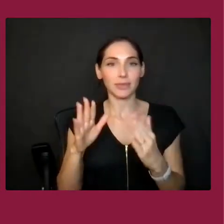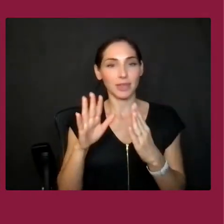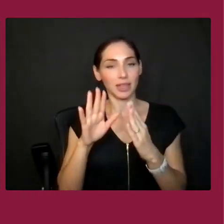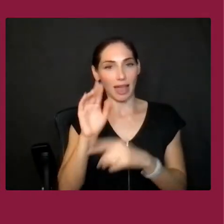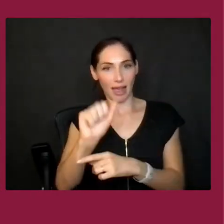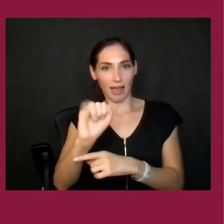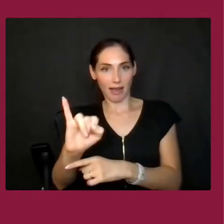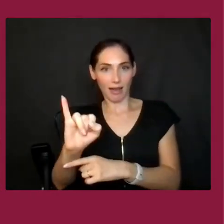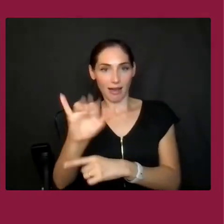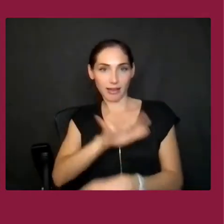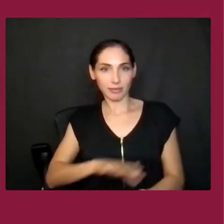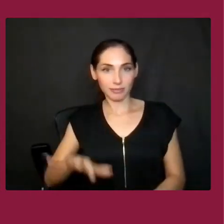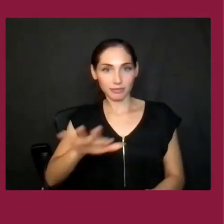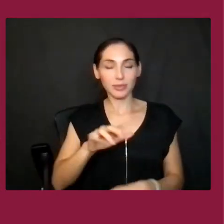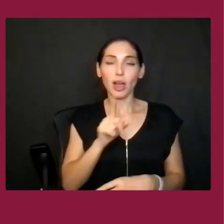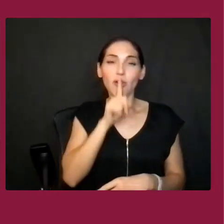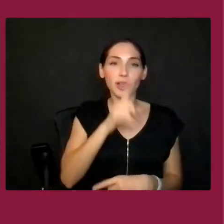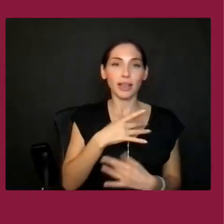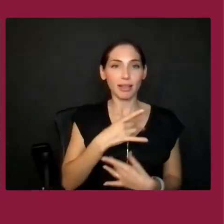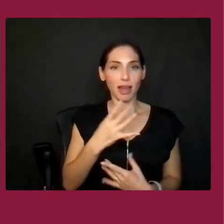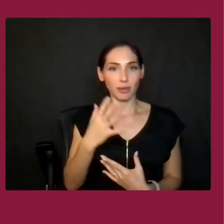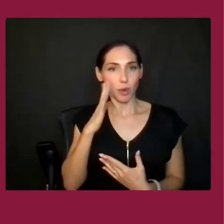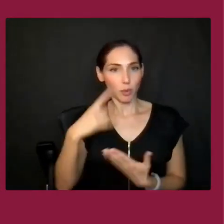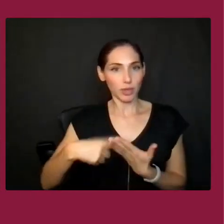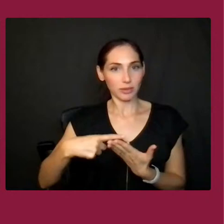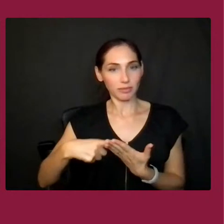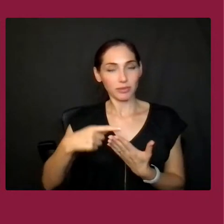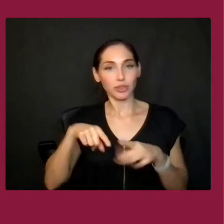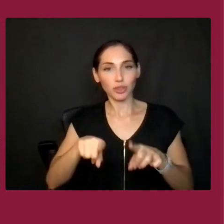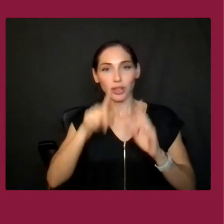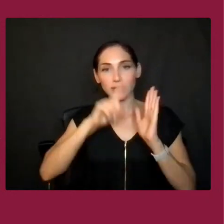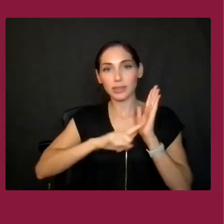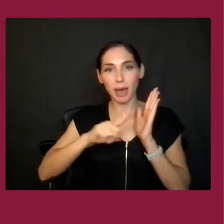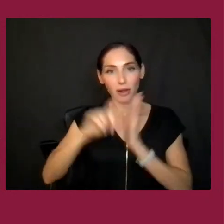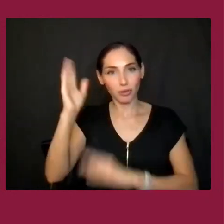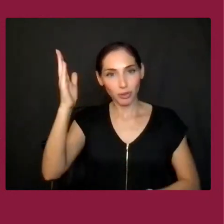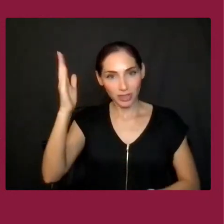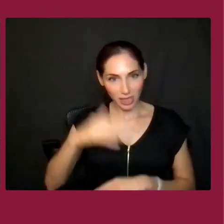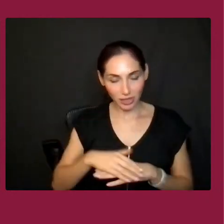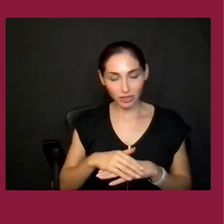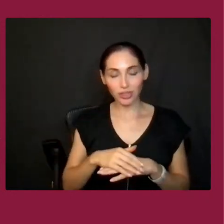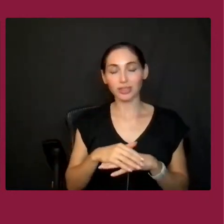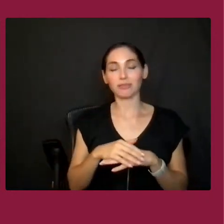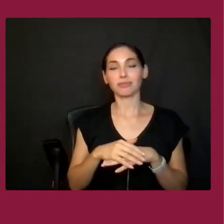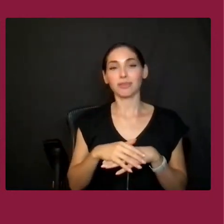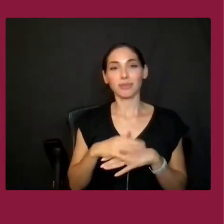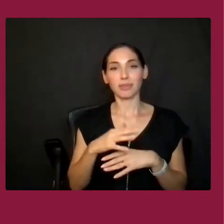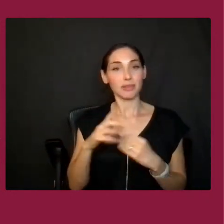I, I really liked what was said in the sabbatical presentation about needing to teach students